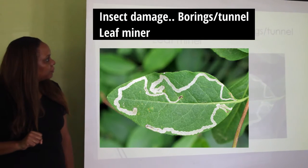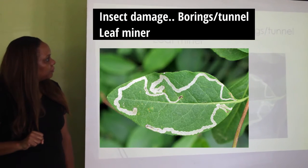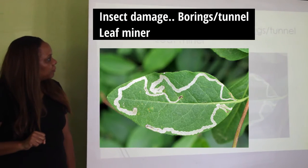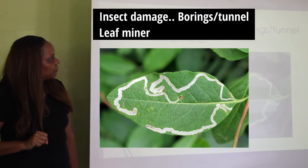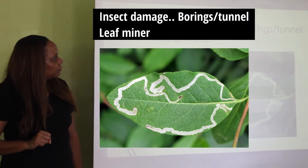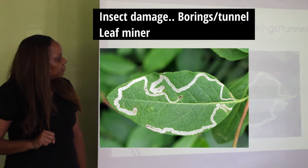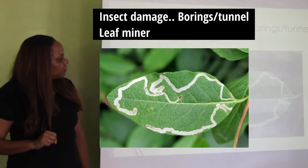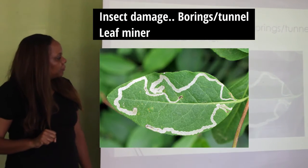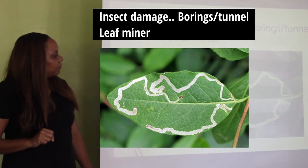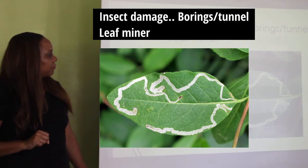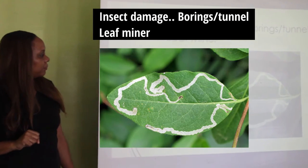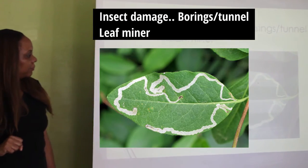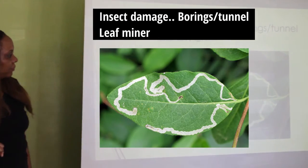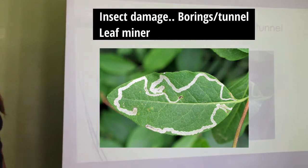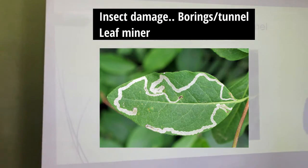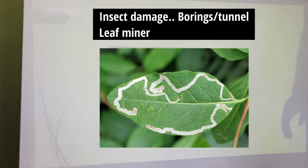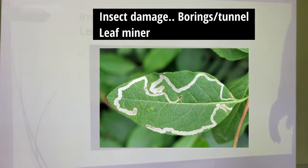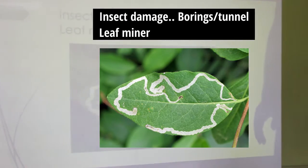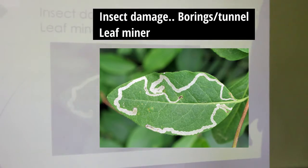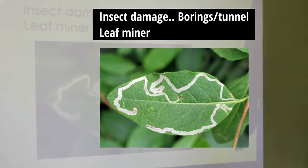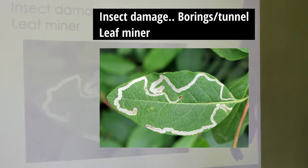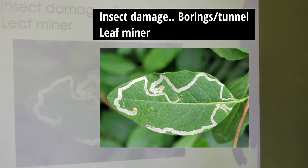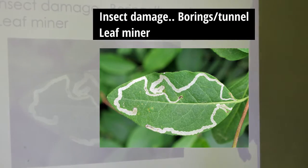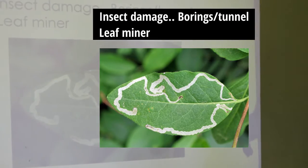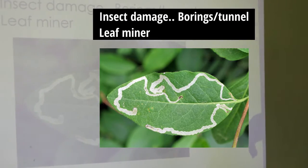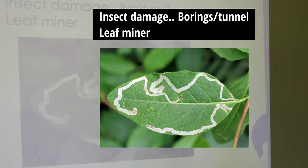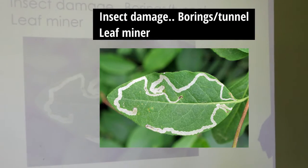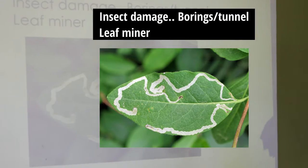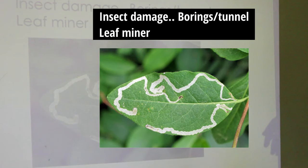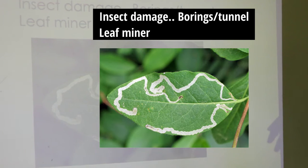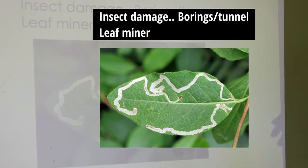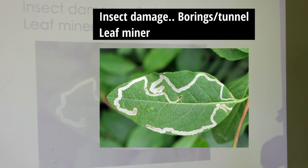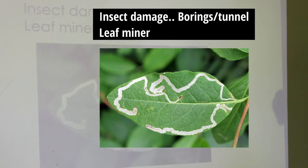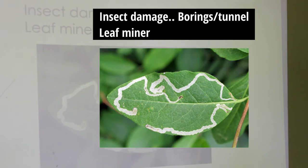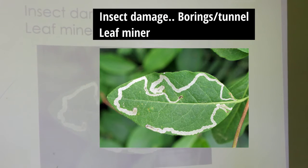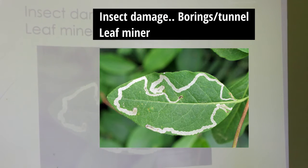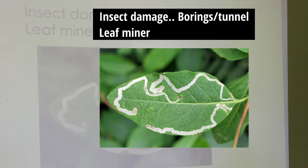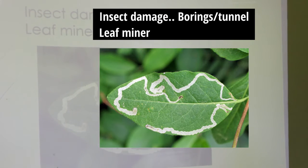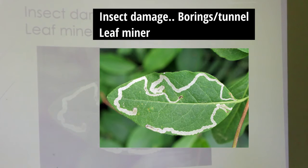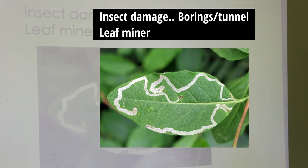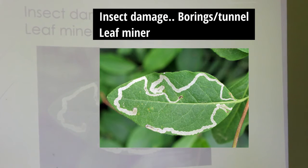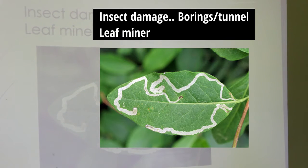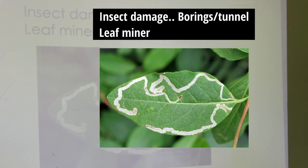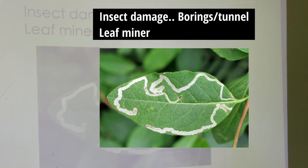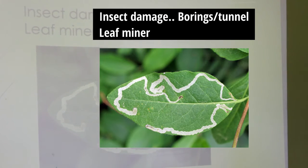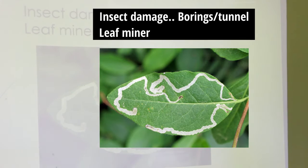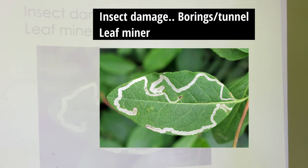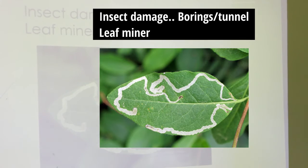okay the third thing you're gonna you could notice is what we call boring or tunneling insects